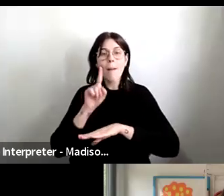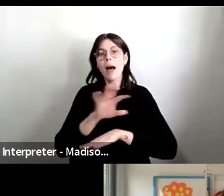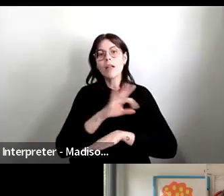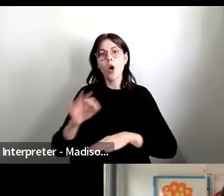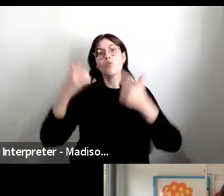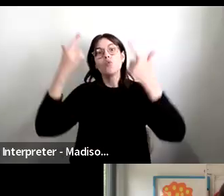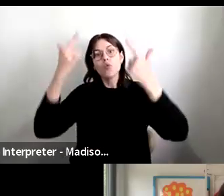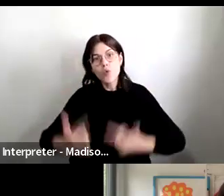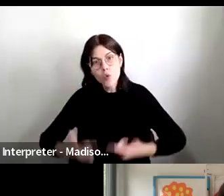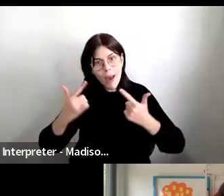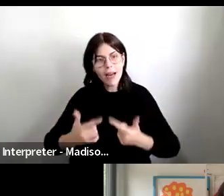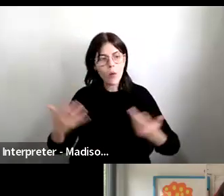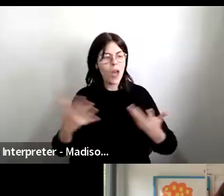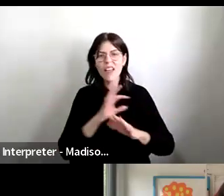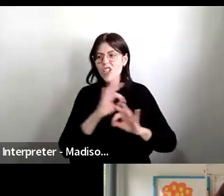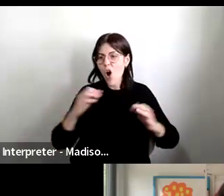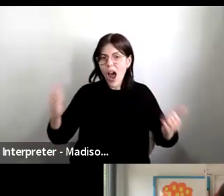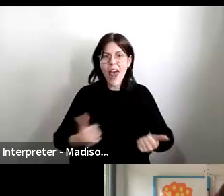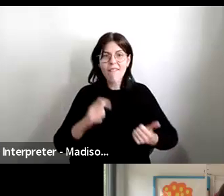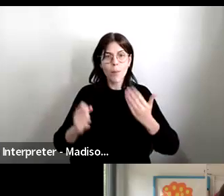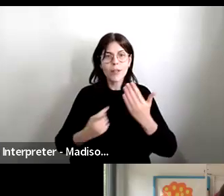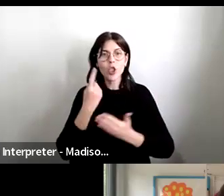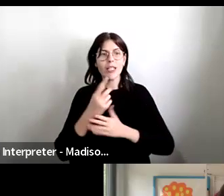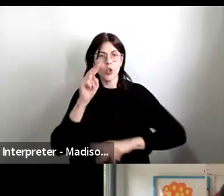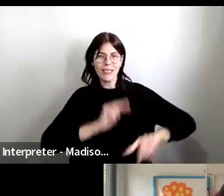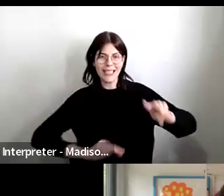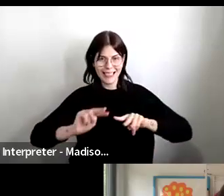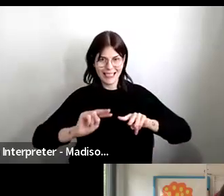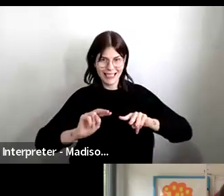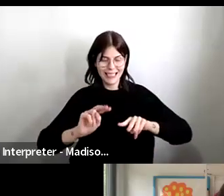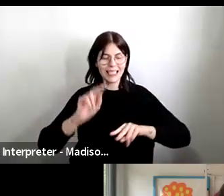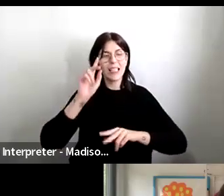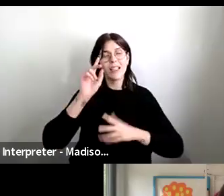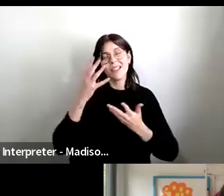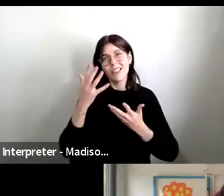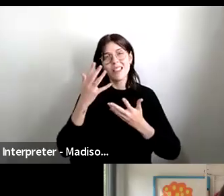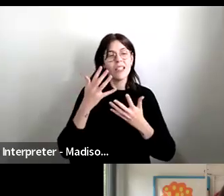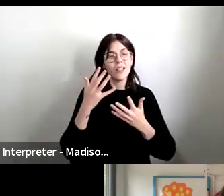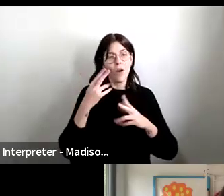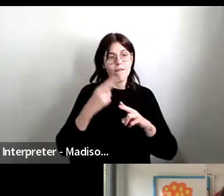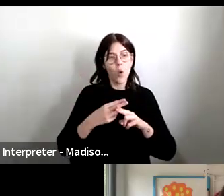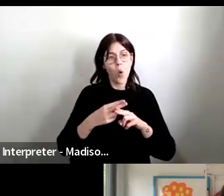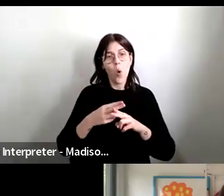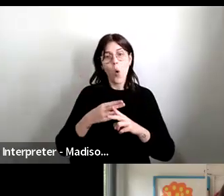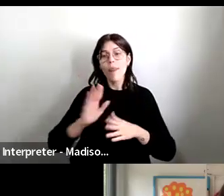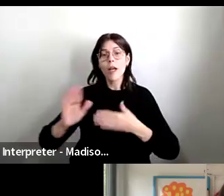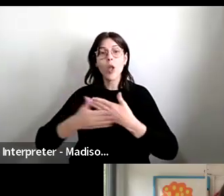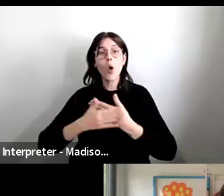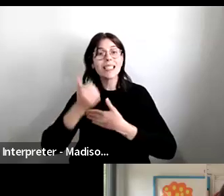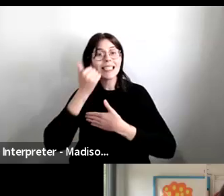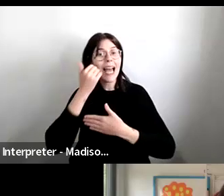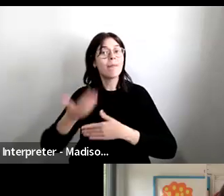there aren't enough opportunities to assess. For the closing date in March, when our peers were